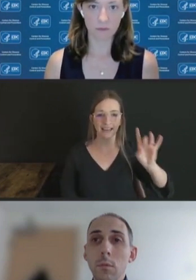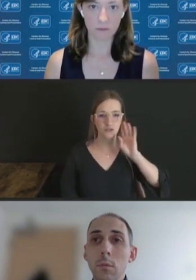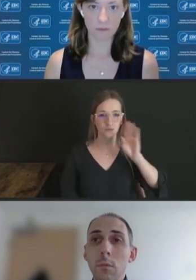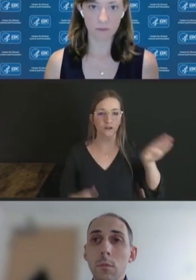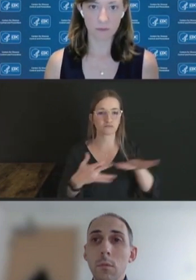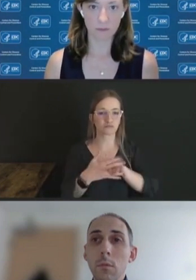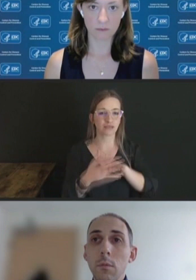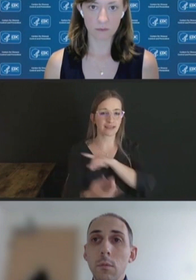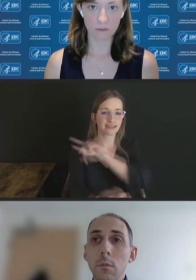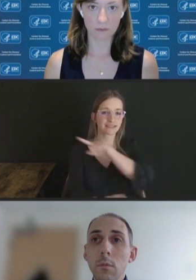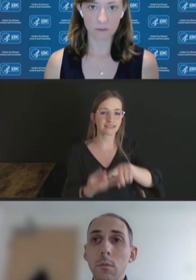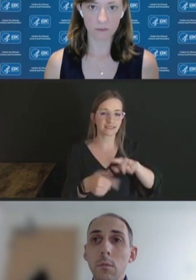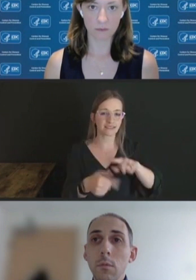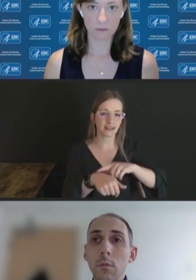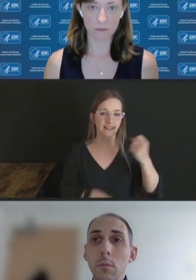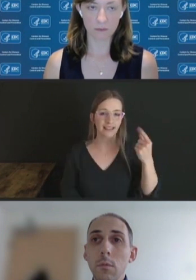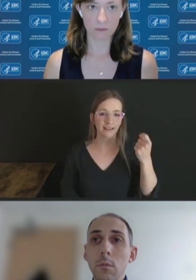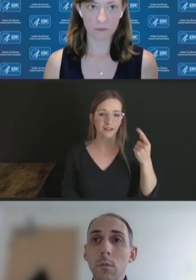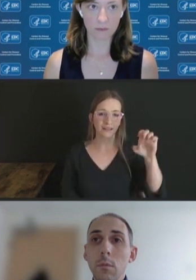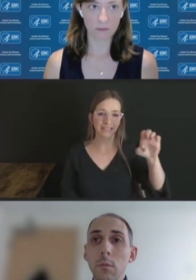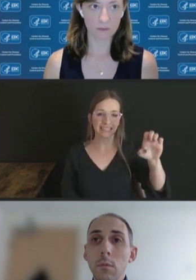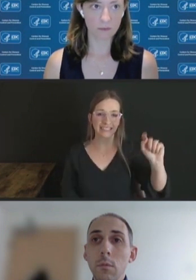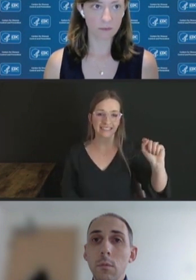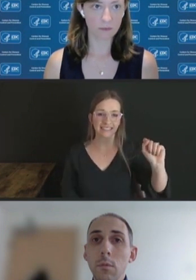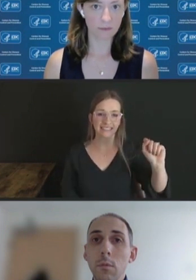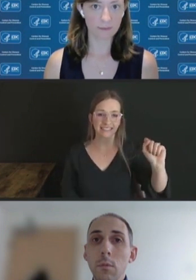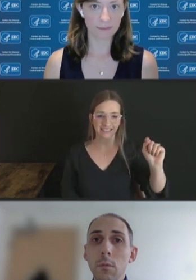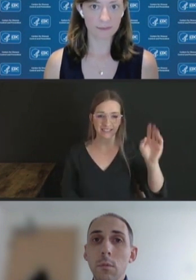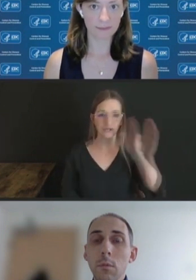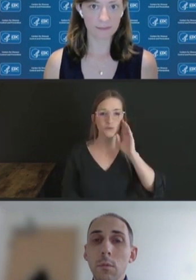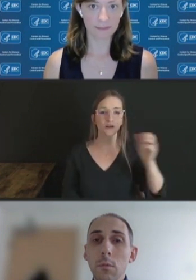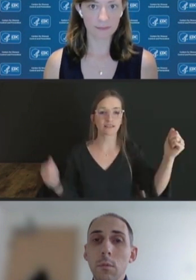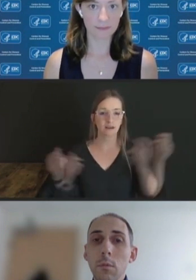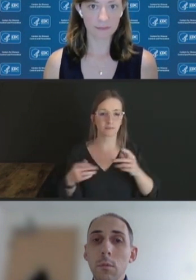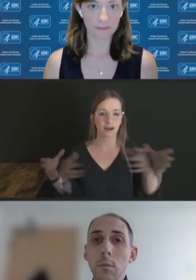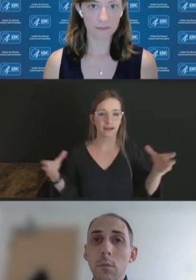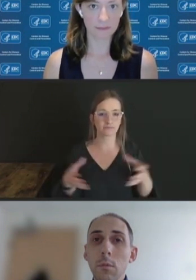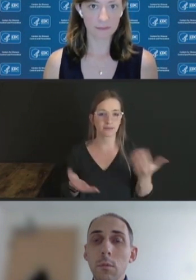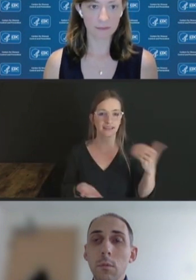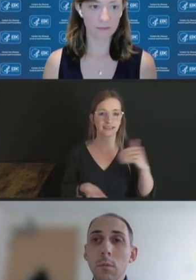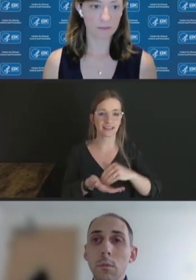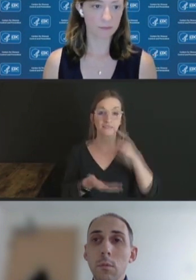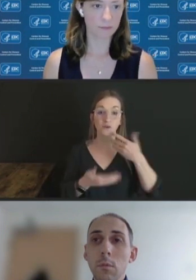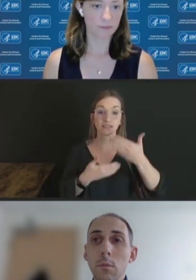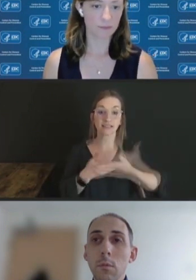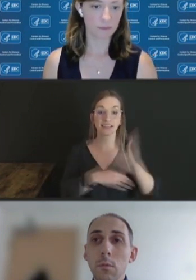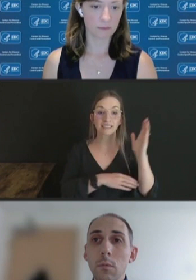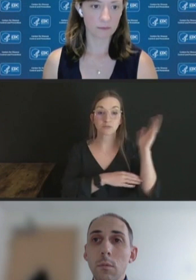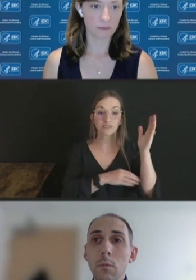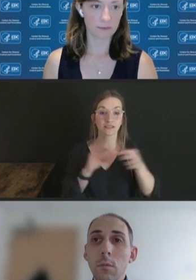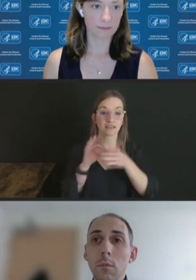And then we'll come back for our next presentation, which will be monkeypox vaccine safety review.